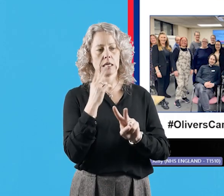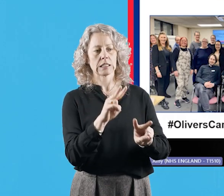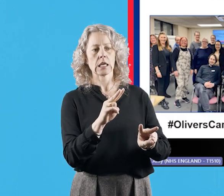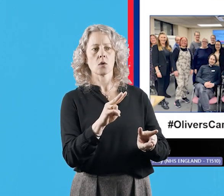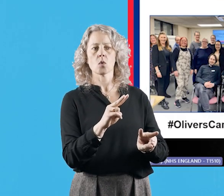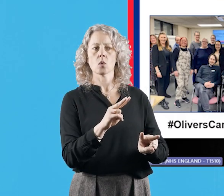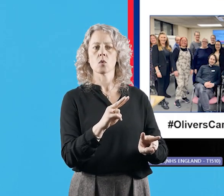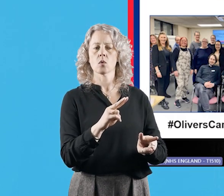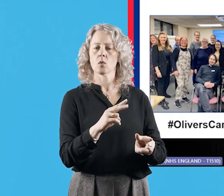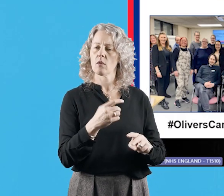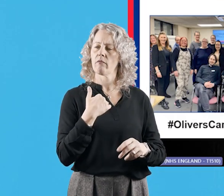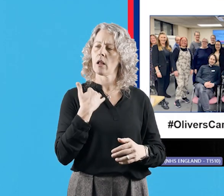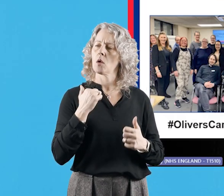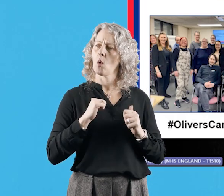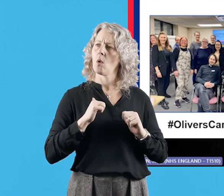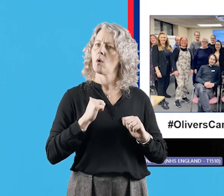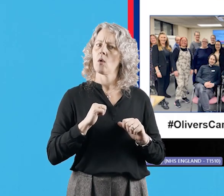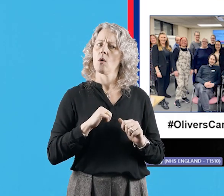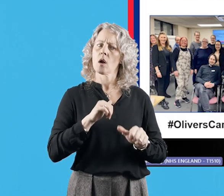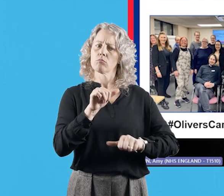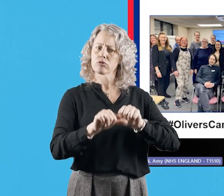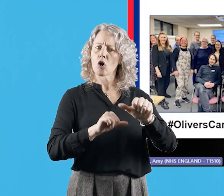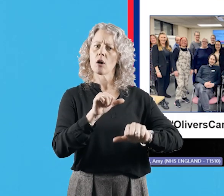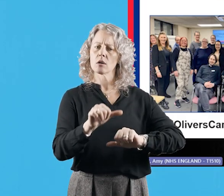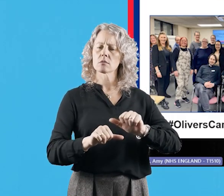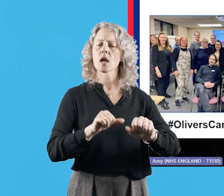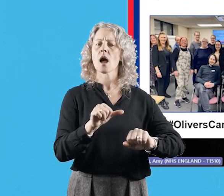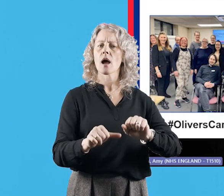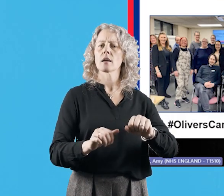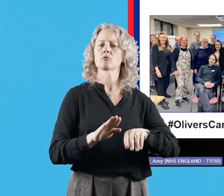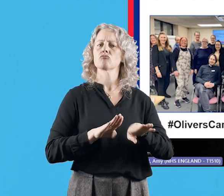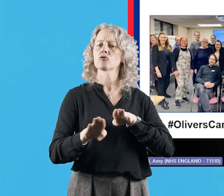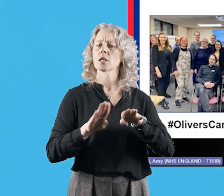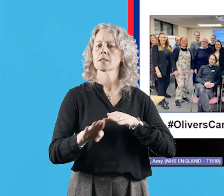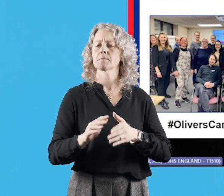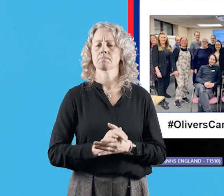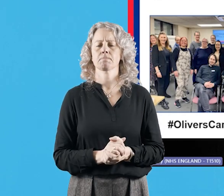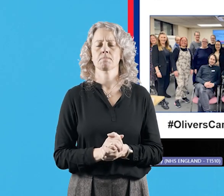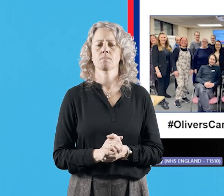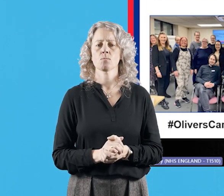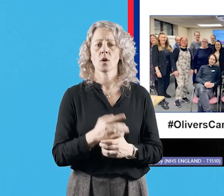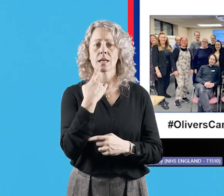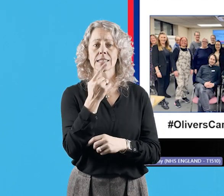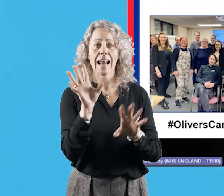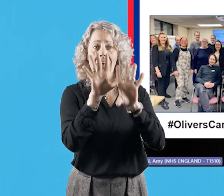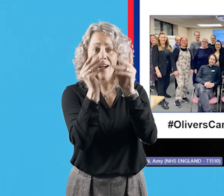that I've been a bit humbled by this process and by this training, so that's really good. And we're not